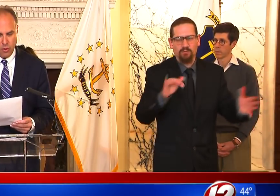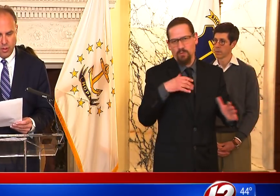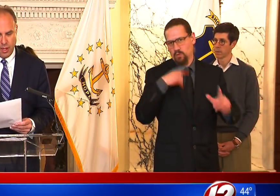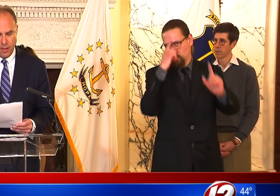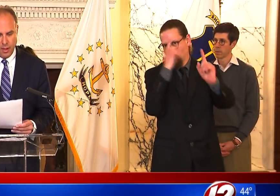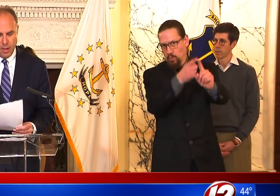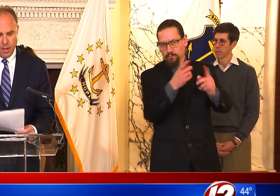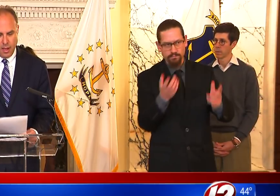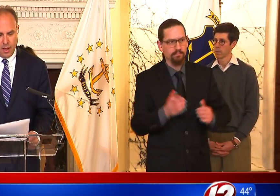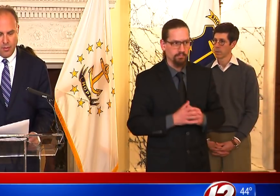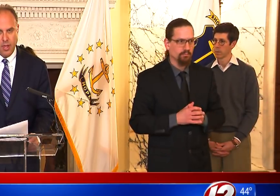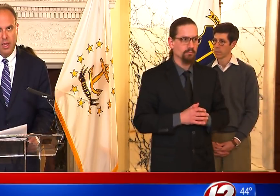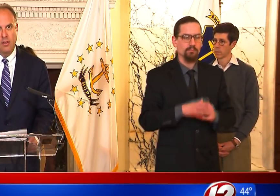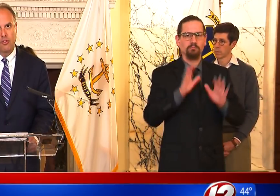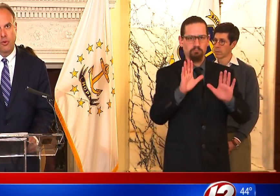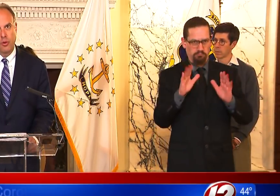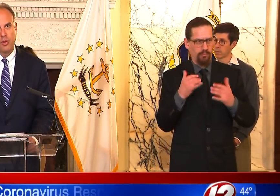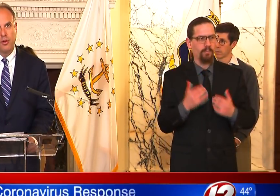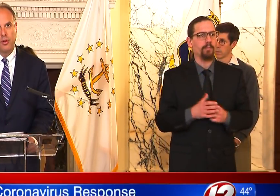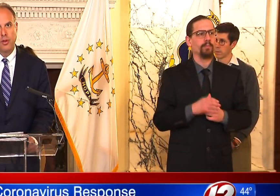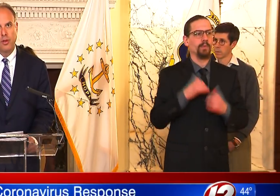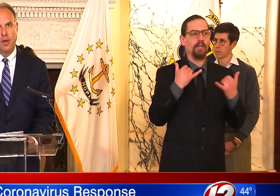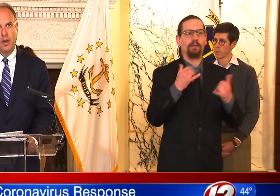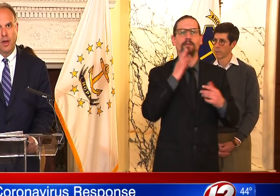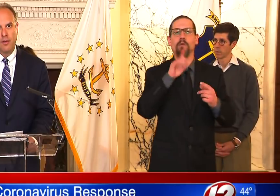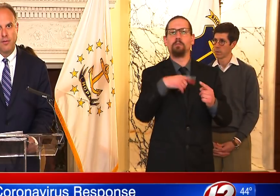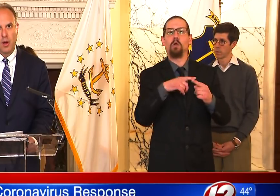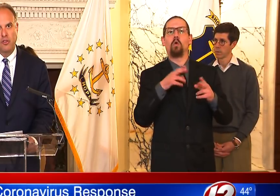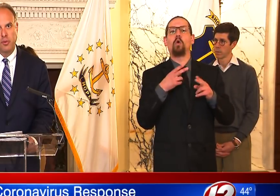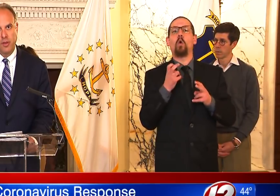FRAME AND IMPLEMENT.